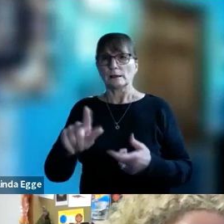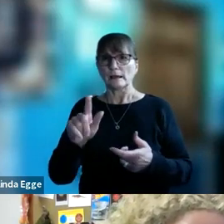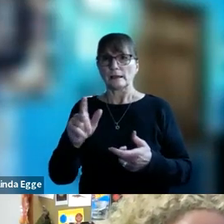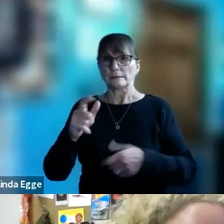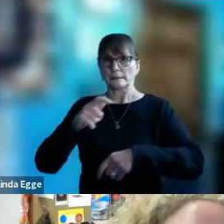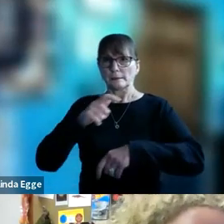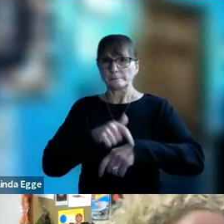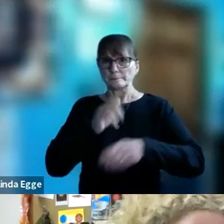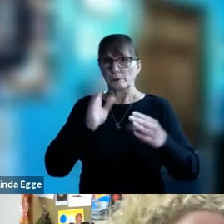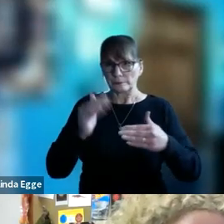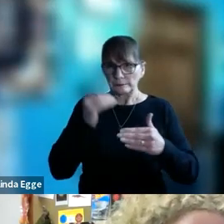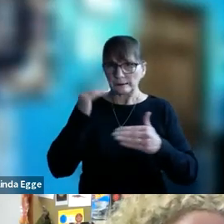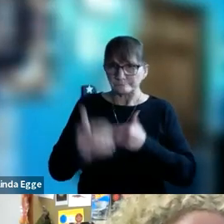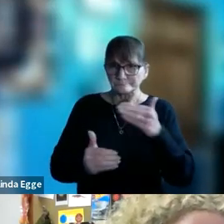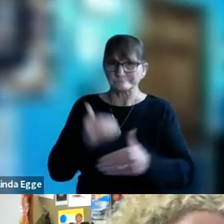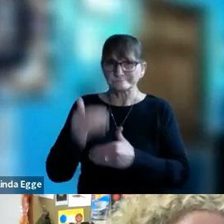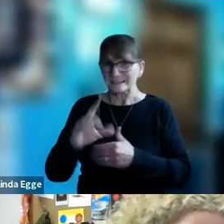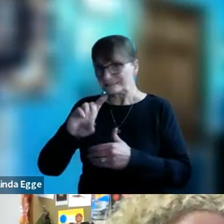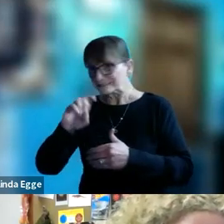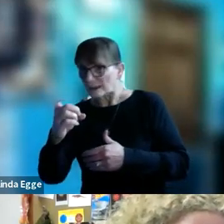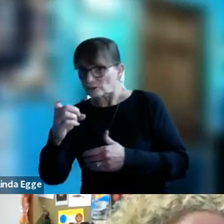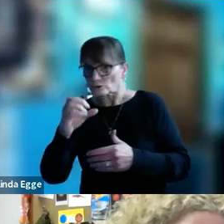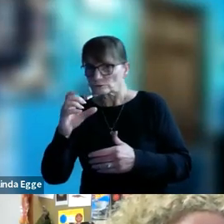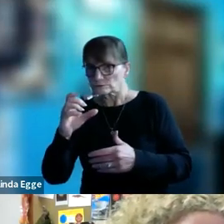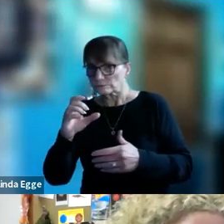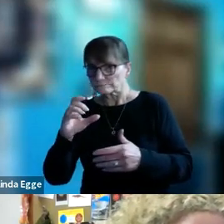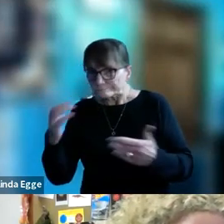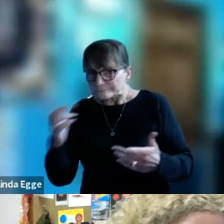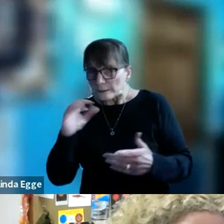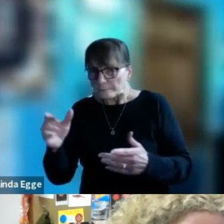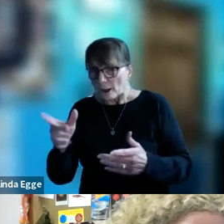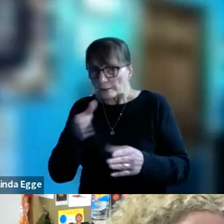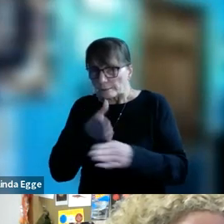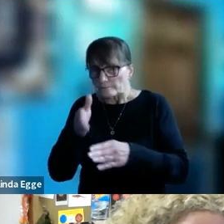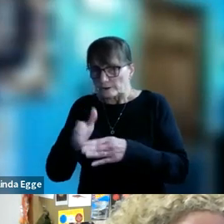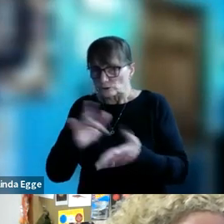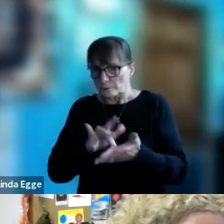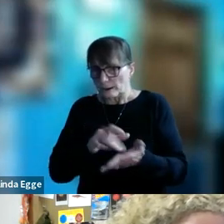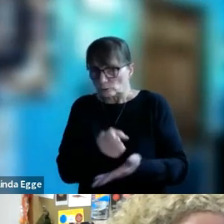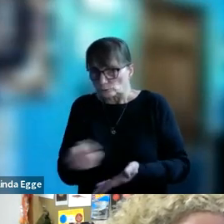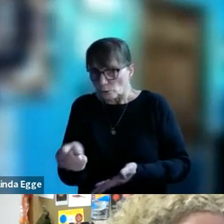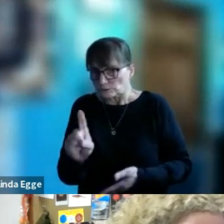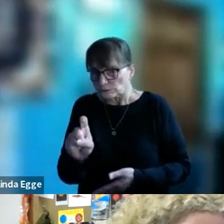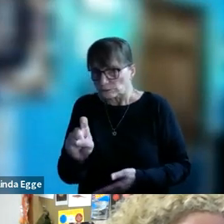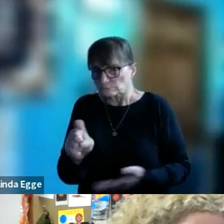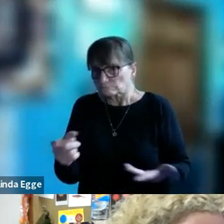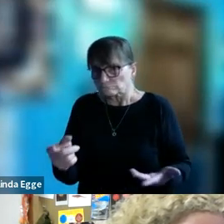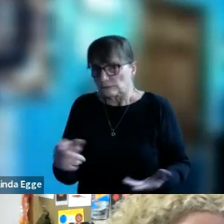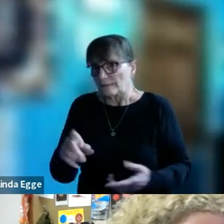you know, is it a diagnosed condition by an acceptable medical source? Right, that's the first step.